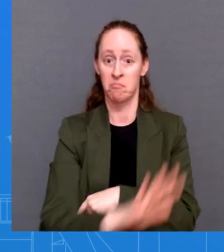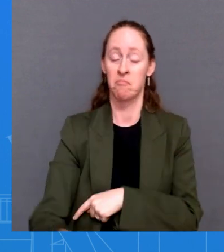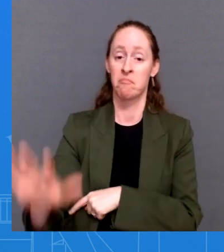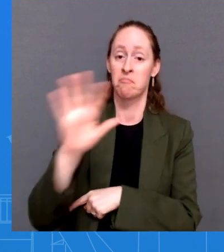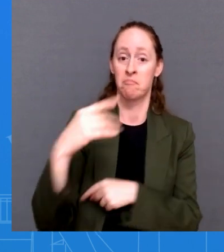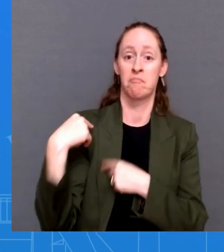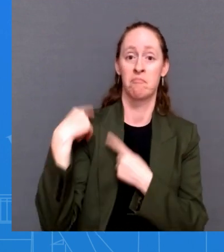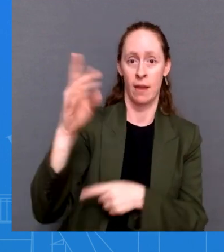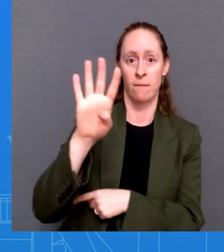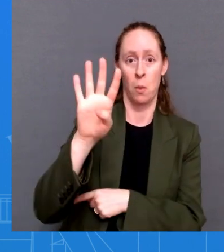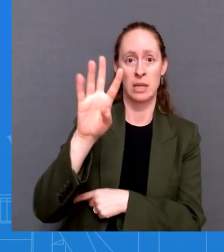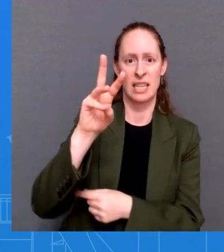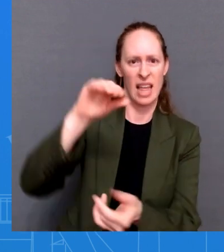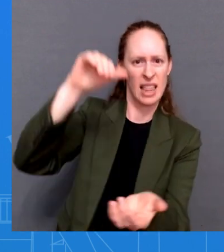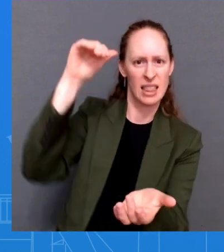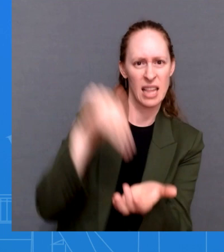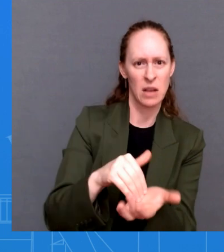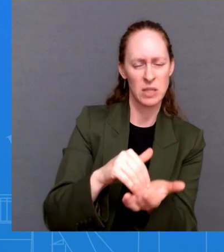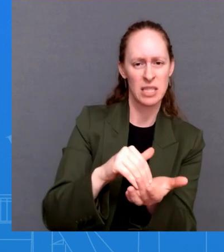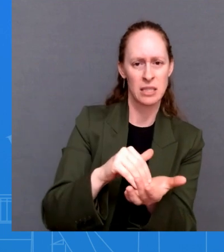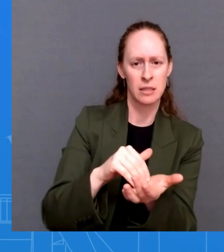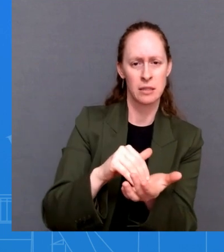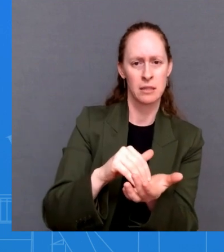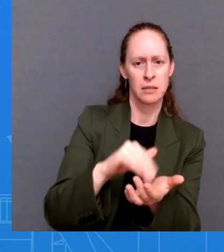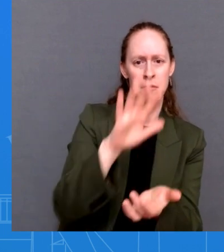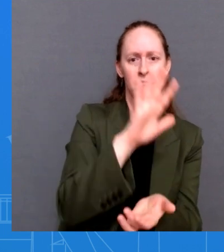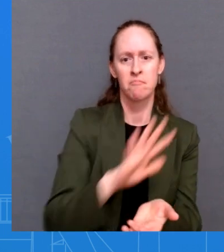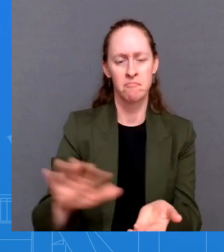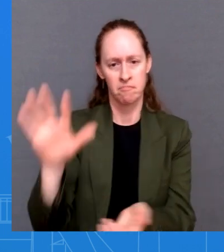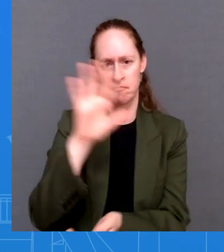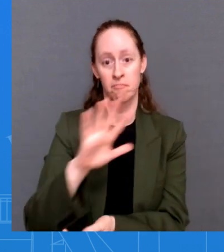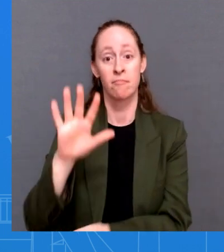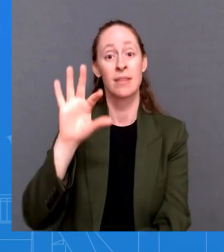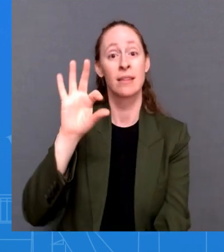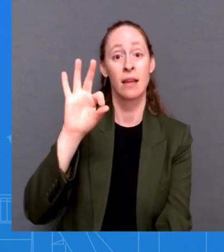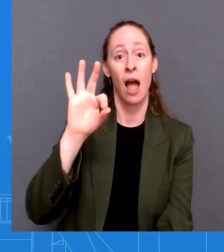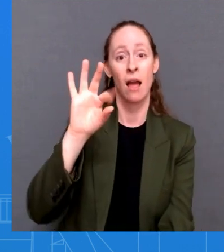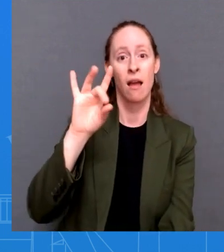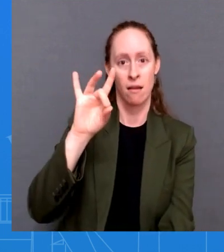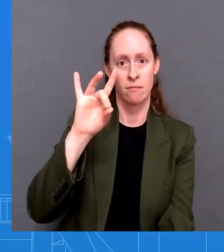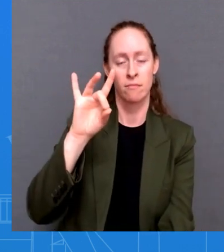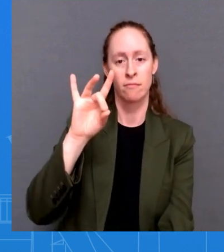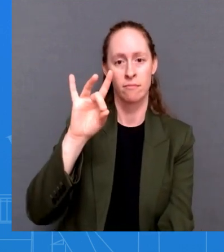and 98 countries in the United States. There have been nearly 17,000 cases of monkeypox